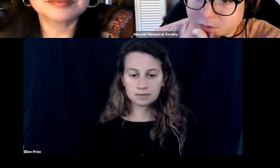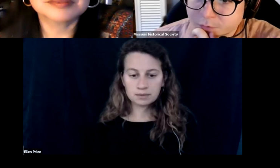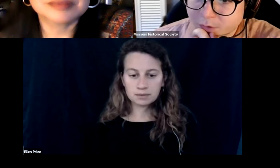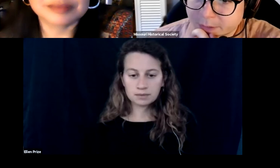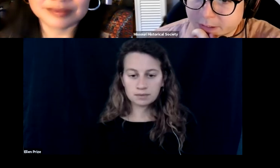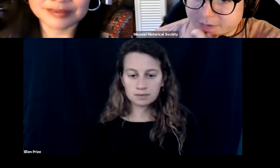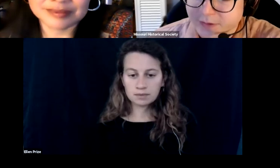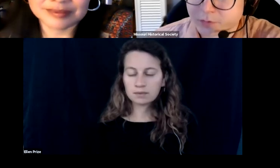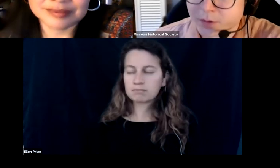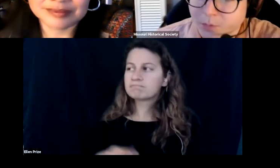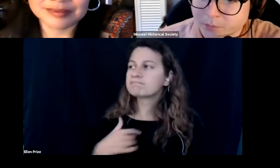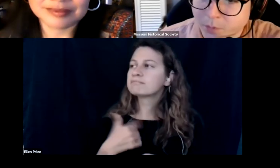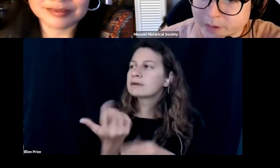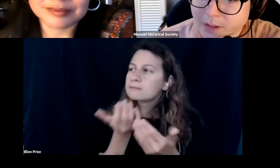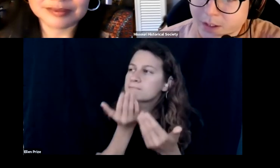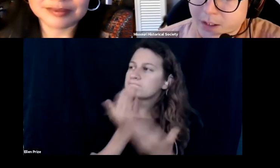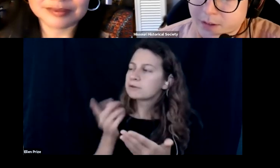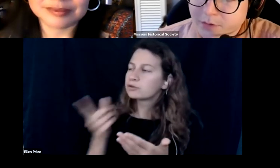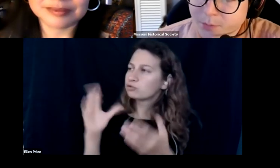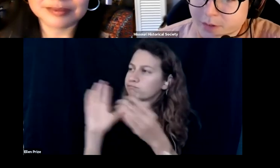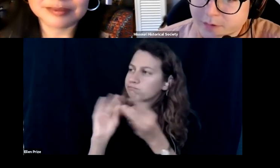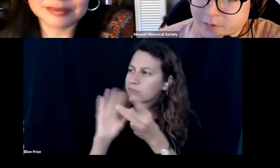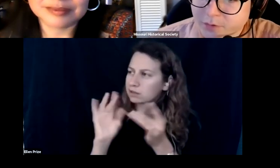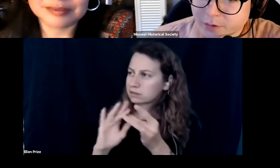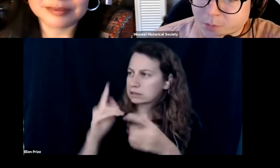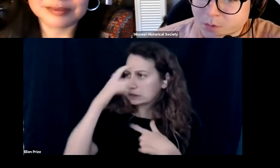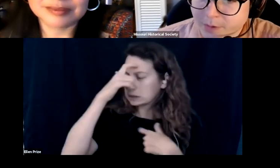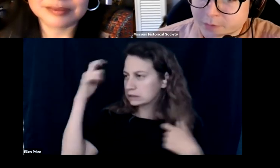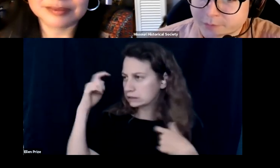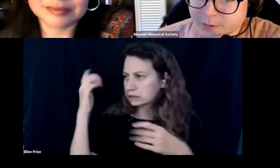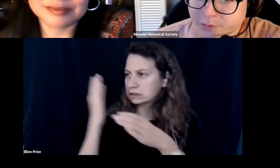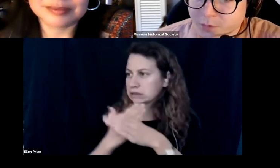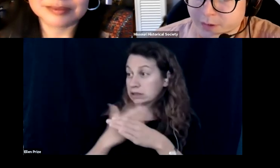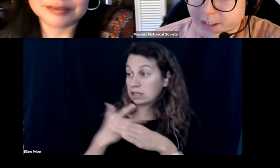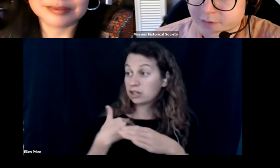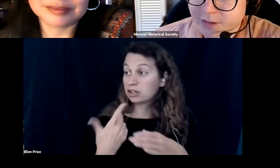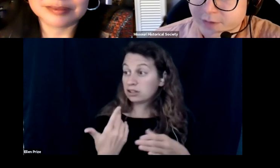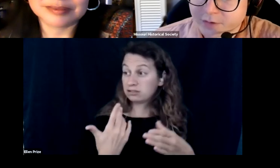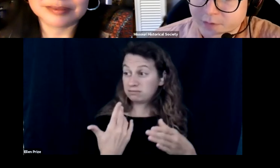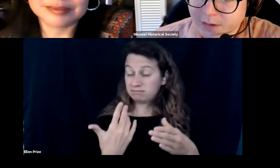So thank you to to Robin, for speaking tonight, and to our ASL